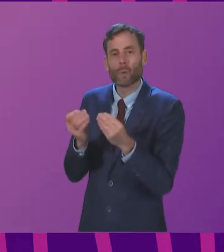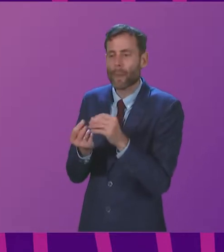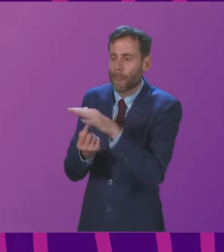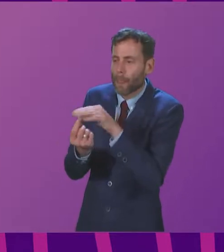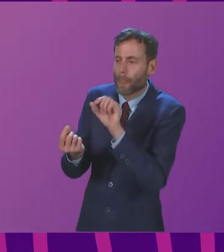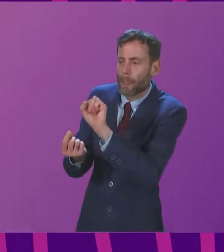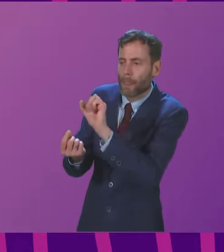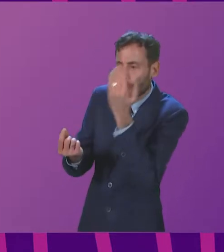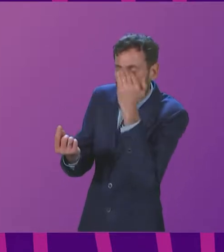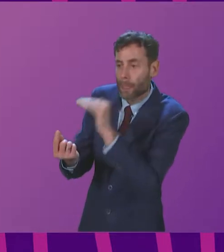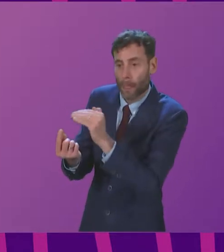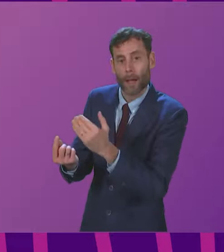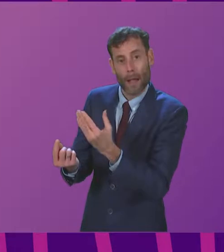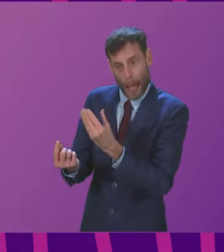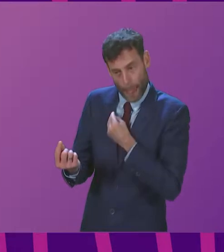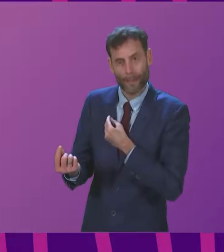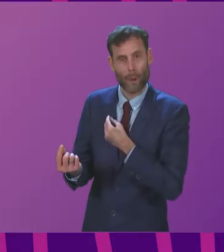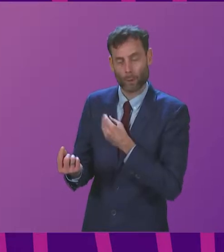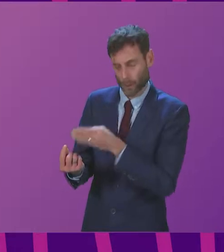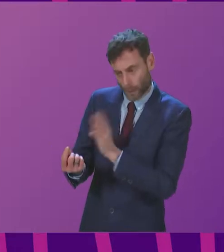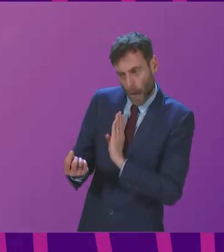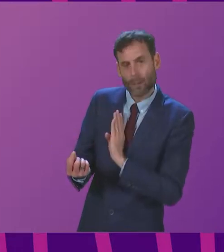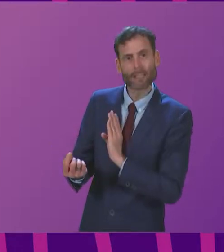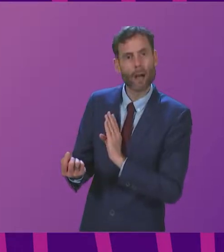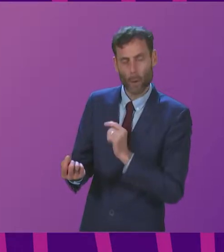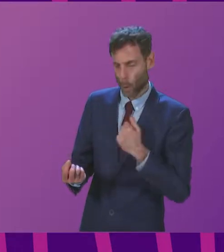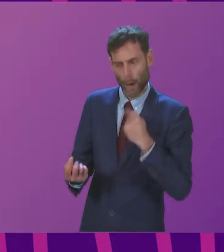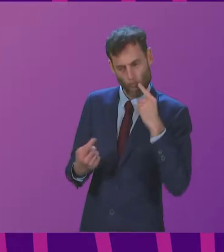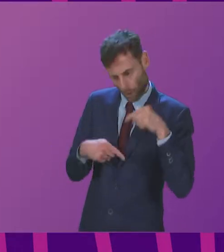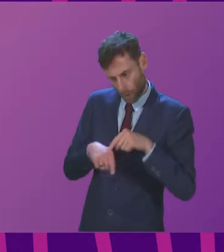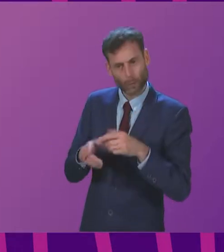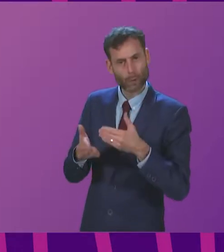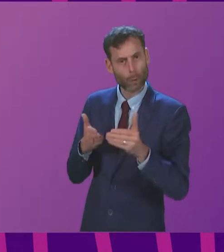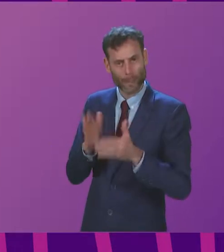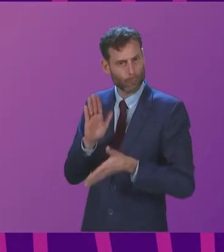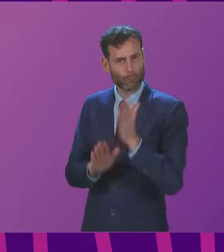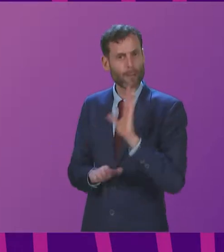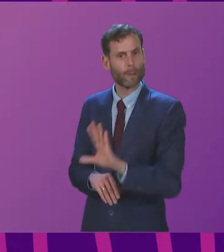to me or to the health secretary or the relevant minister and we will address them as we go along.